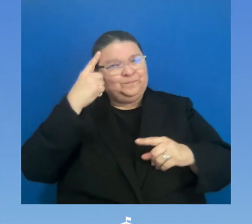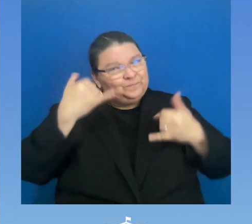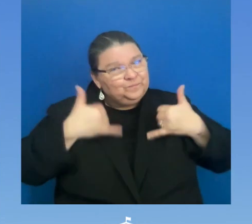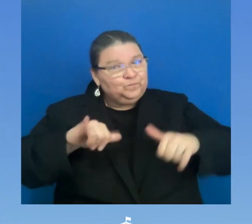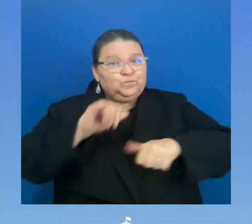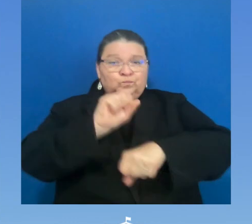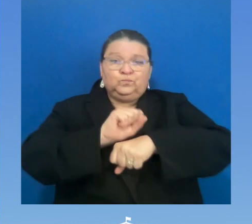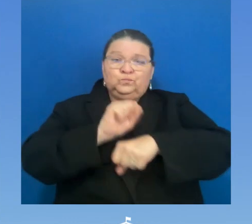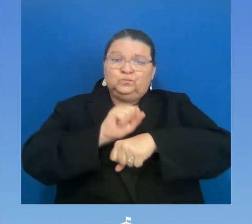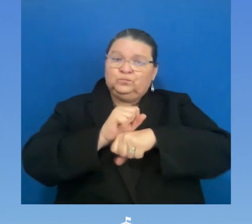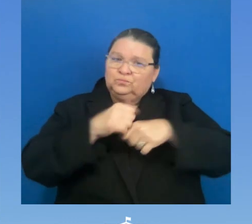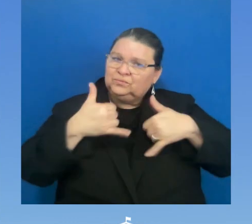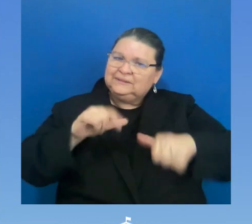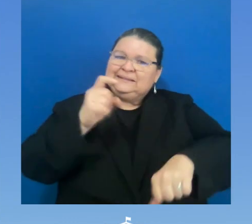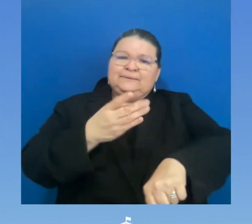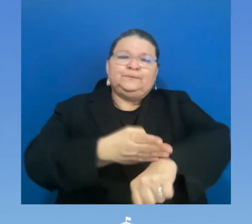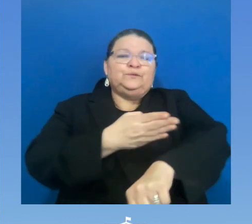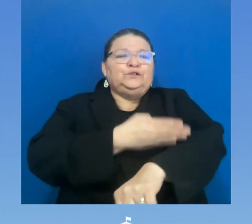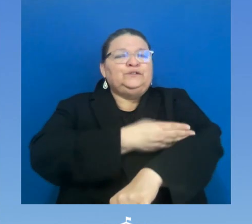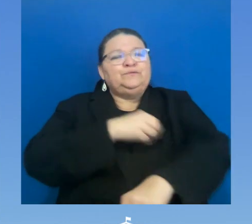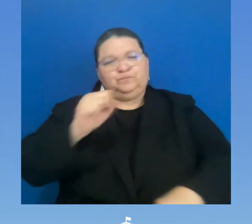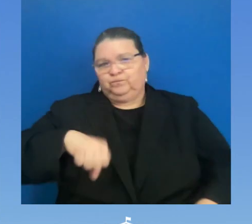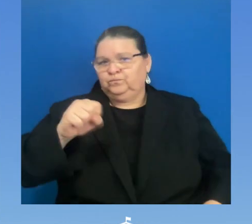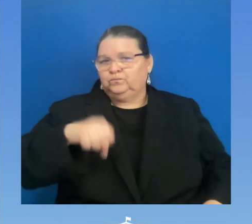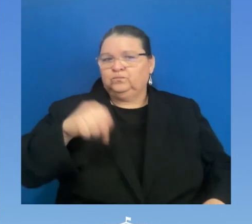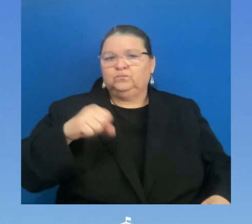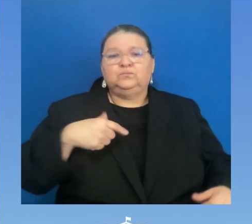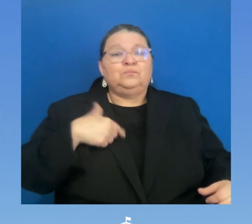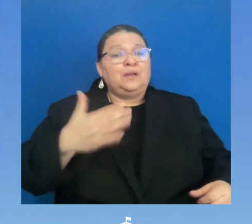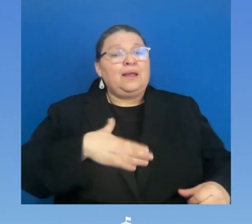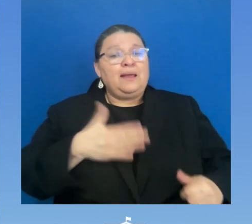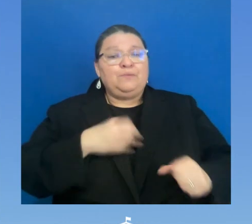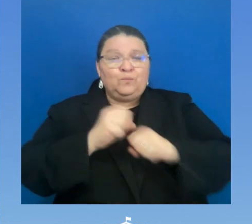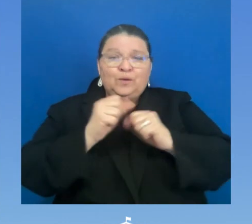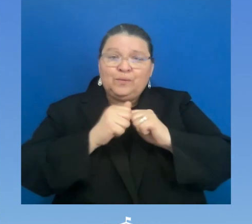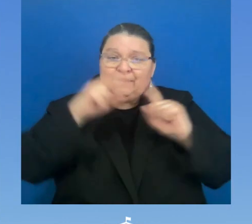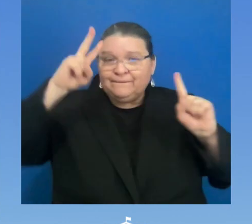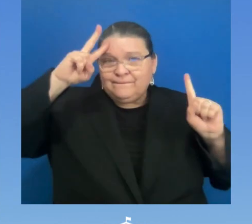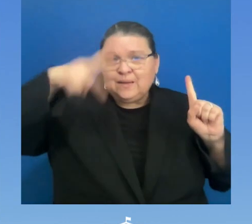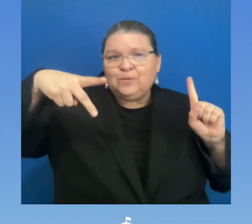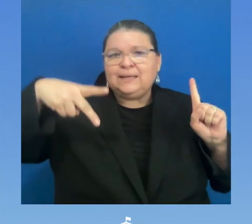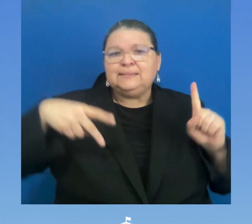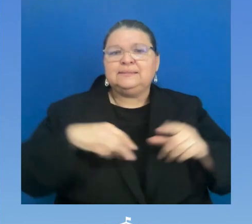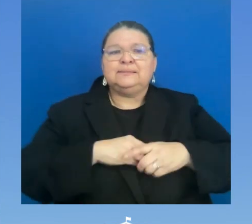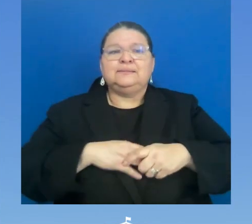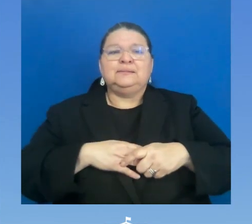as her vice chair of the White House Task Force on Worker Empowerment and Organizing. We want to make sure that all workers know